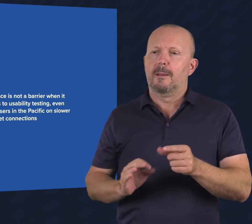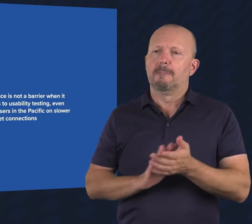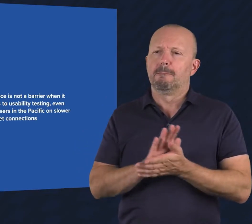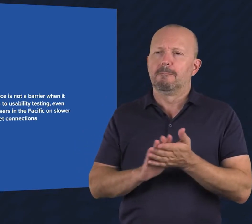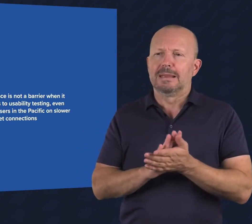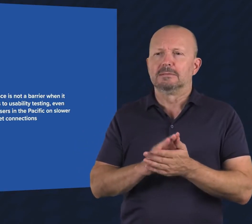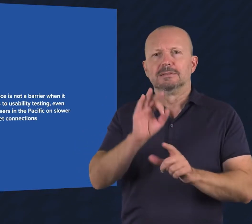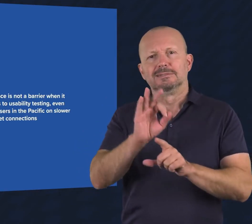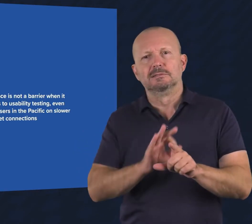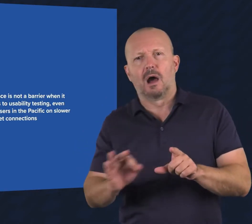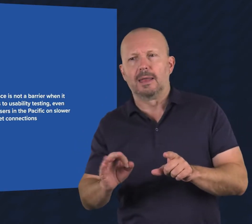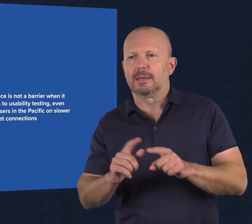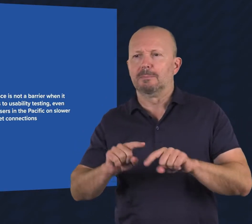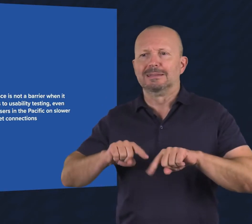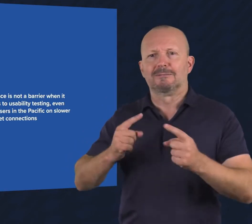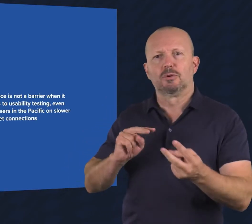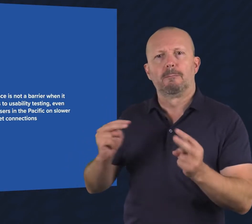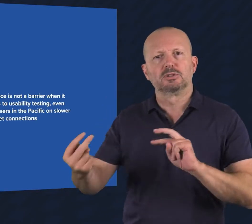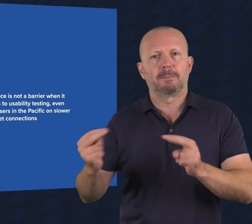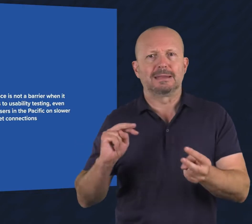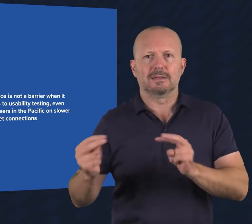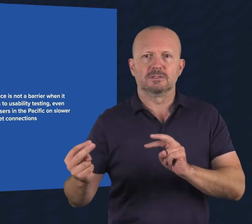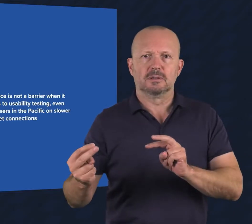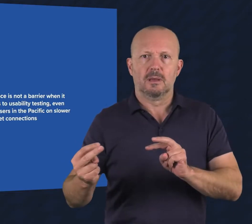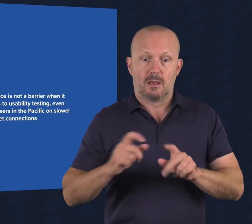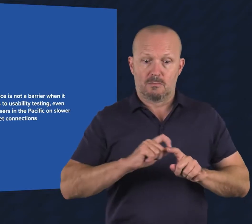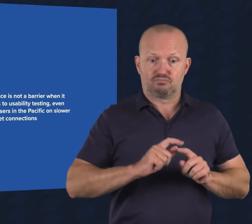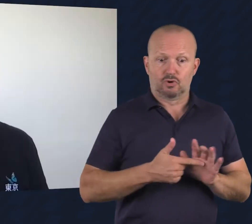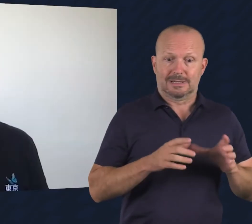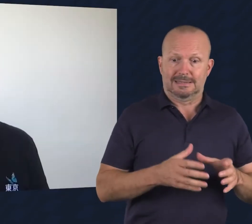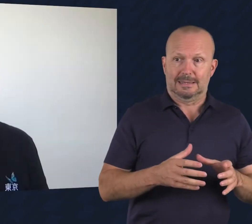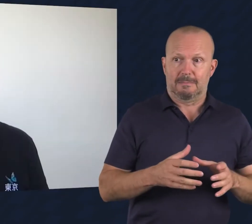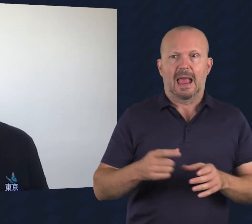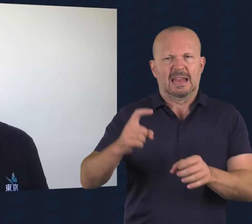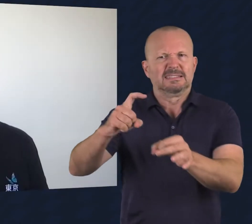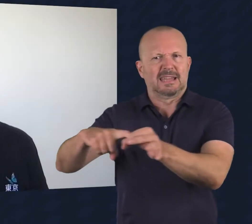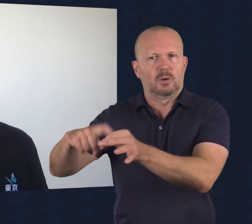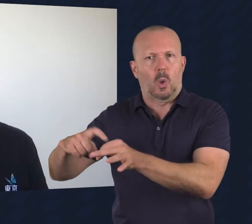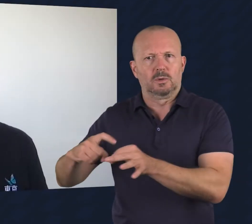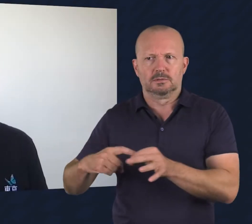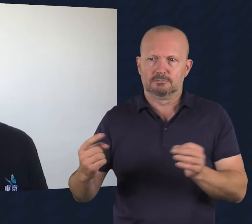by a diverse range of perspectives through close collaboration between the project team and key stakeholders.